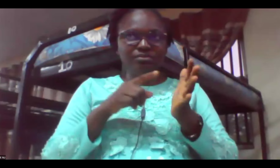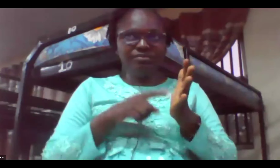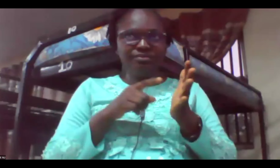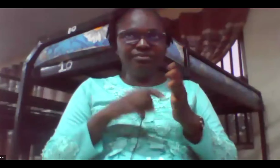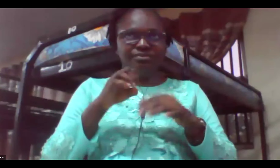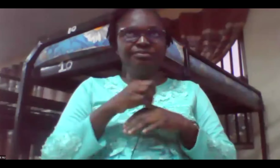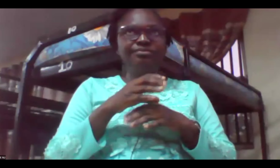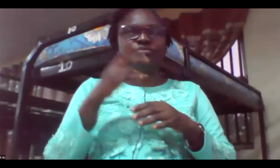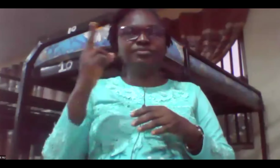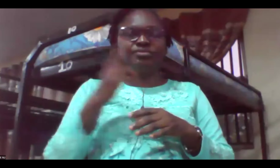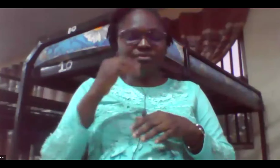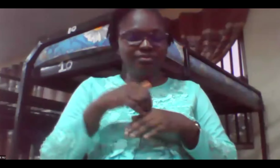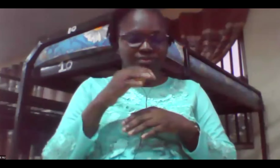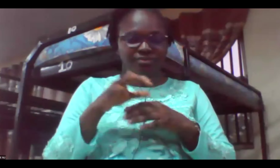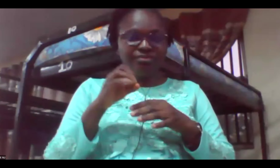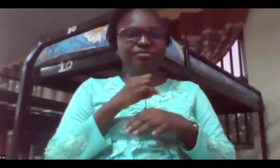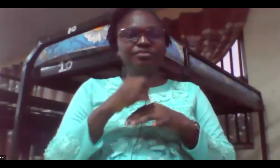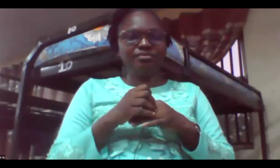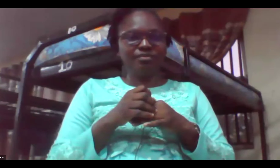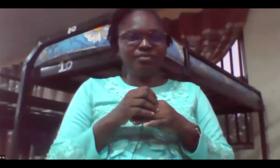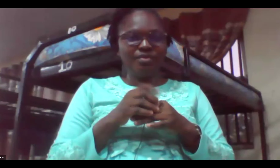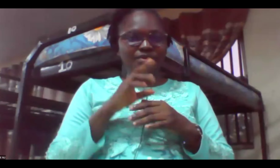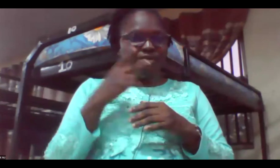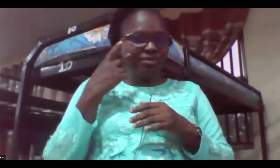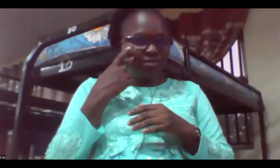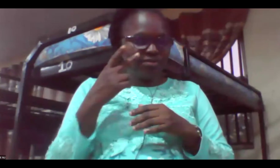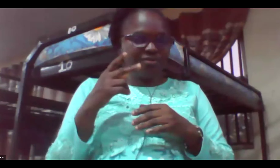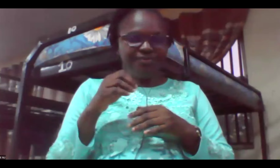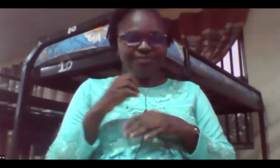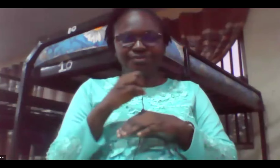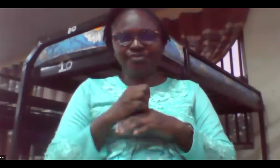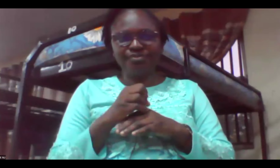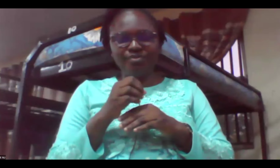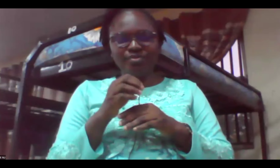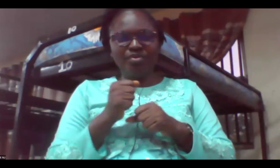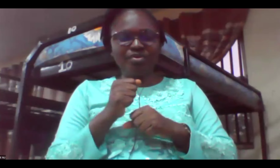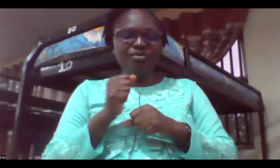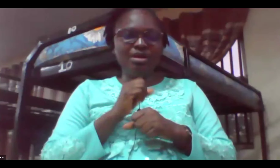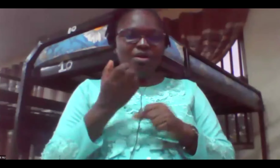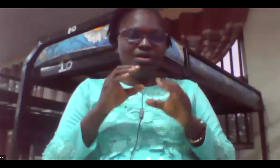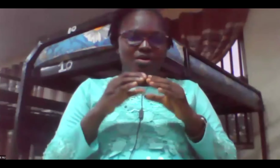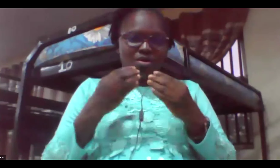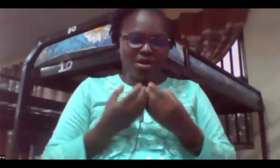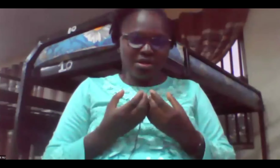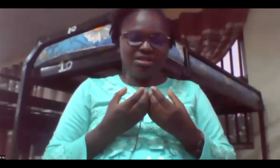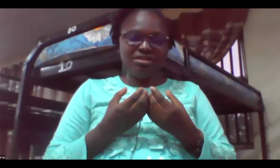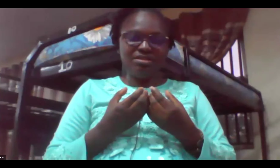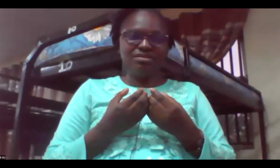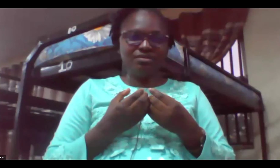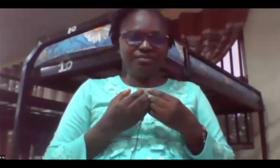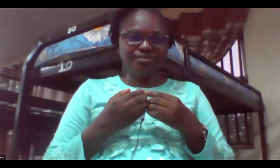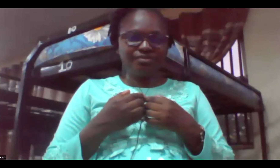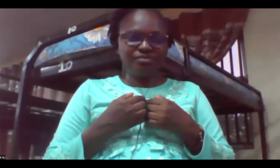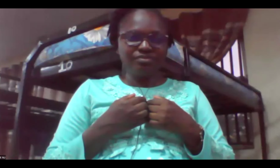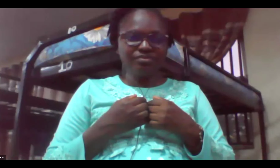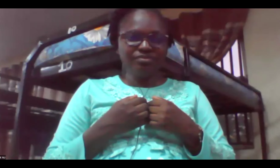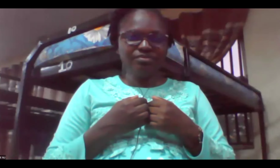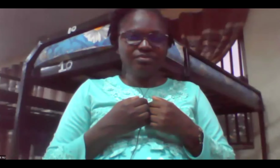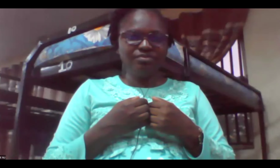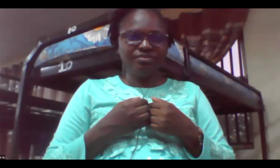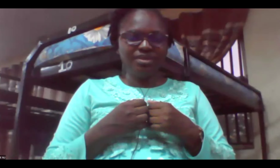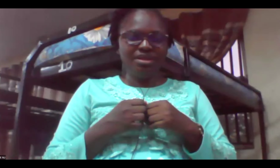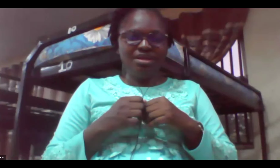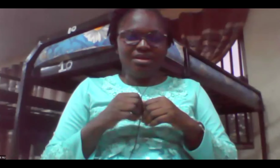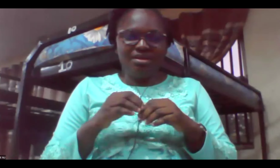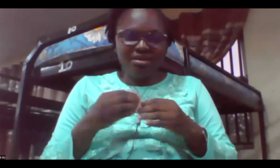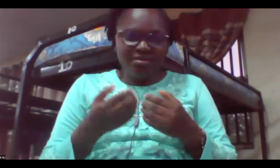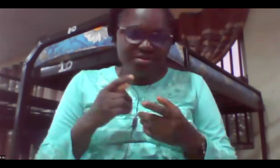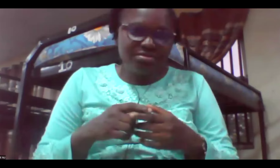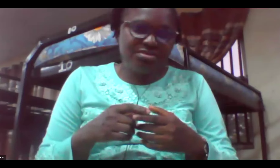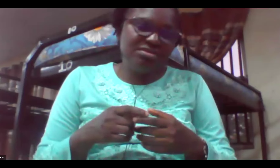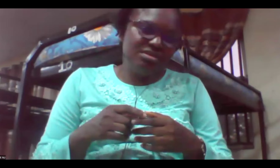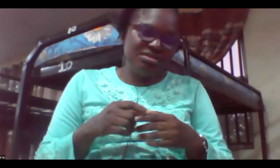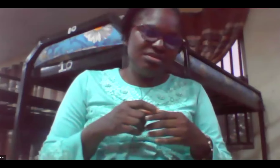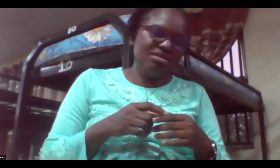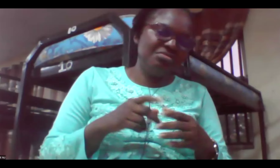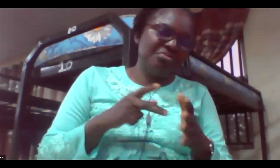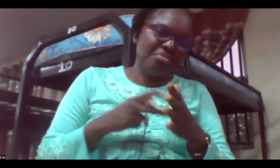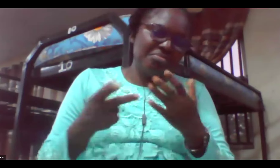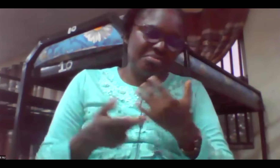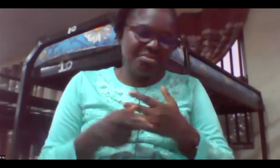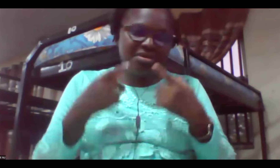Always check your email, check your email, you're gonna see, receive emails from empower ability, empower empower to strive, you know, emails or from programs from the Mie